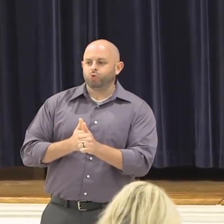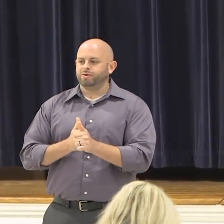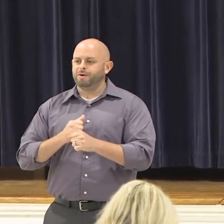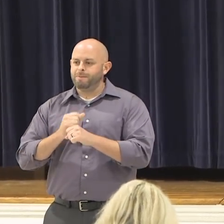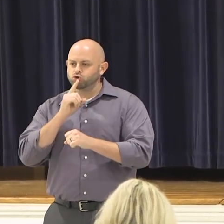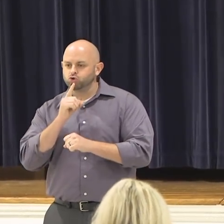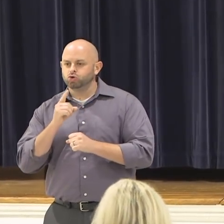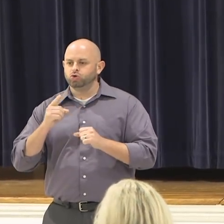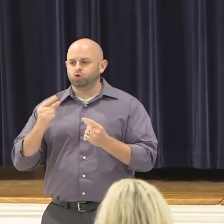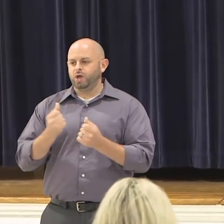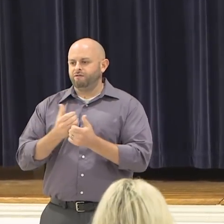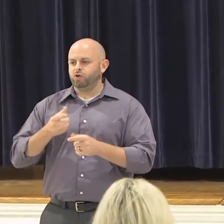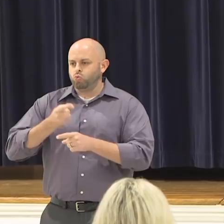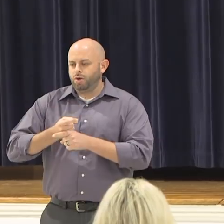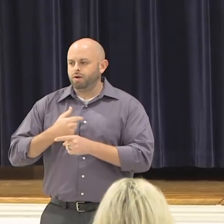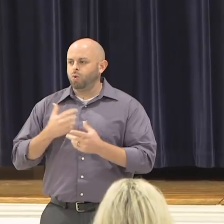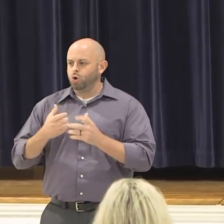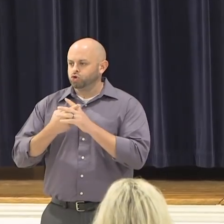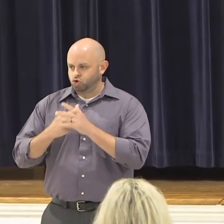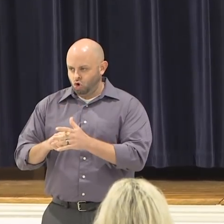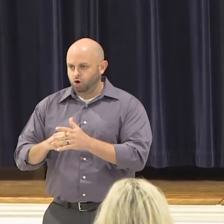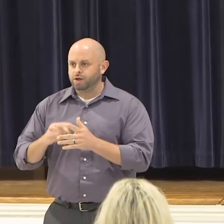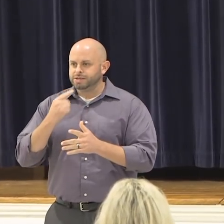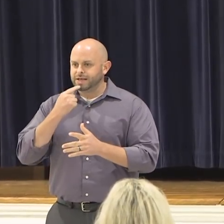we're doing this right I wanted to start by saying you know we over I've been